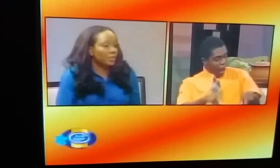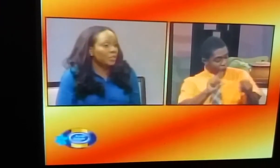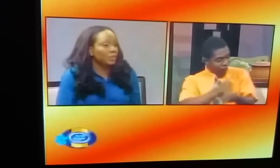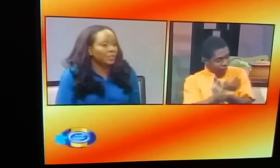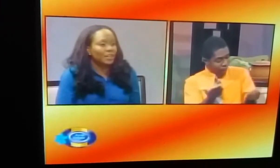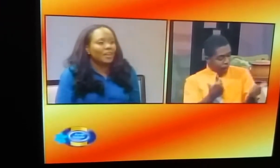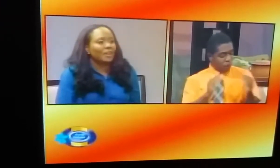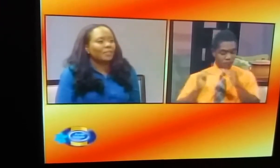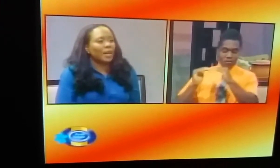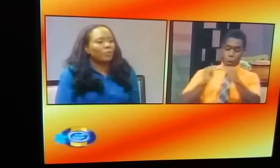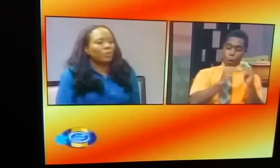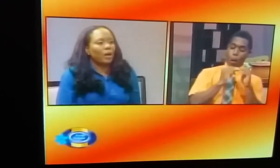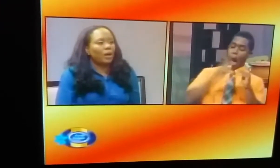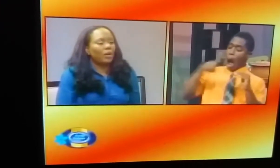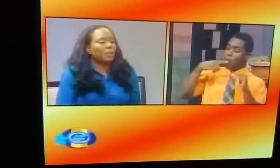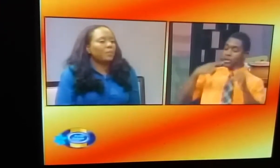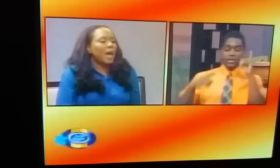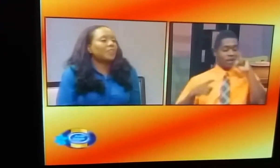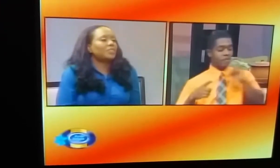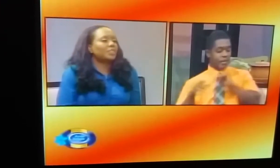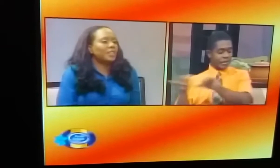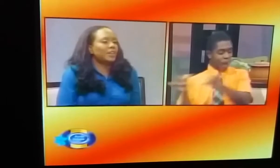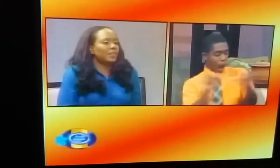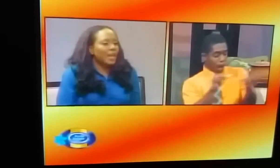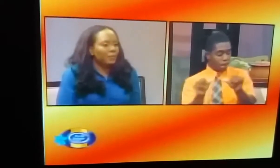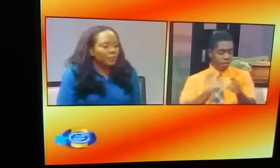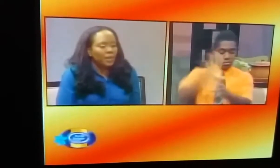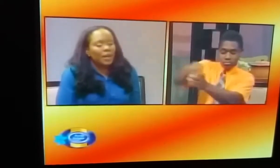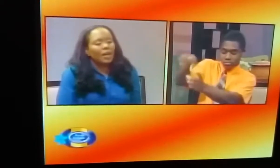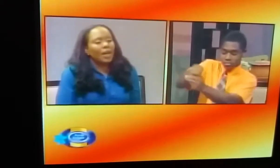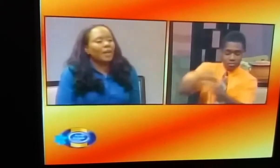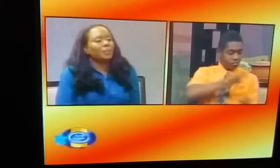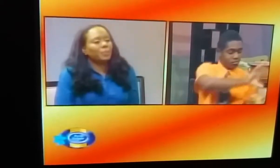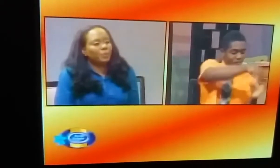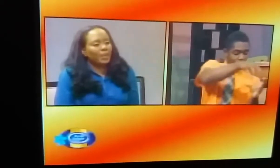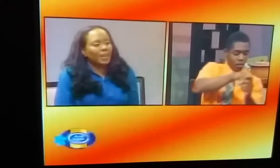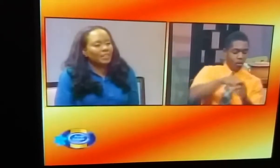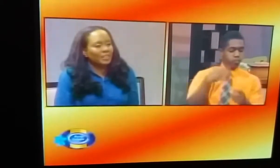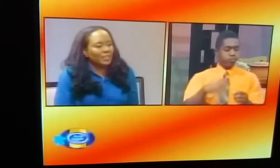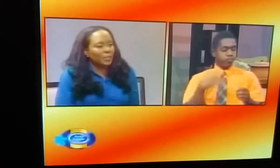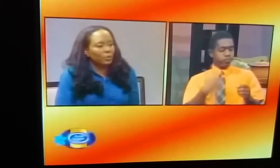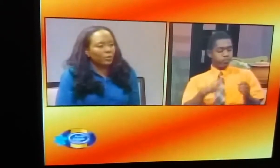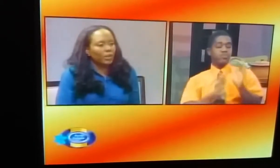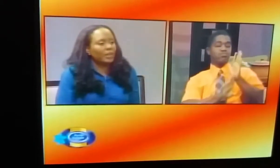announcement that all the actors in are deaf and the people behind the scenes who work and